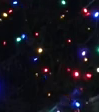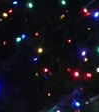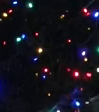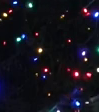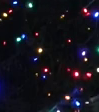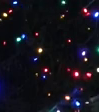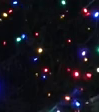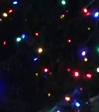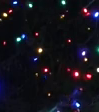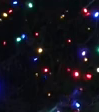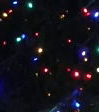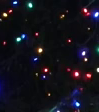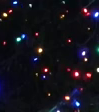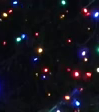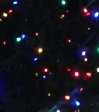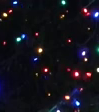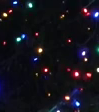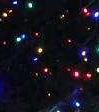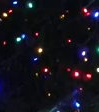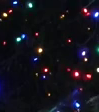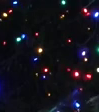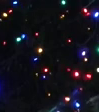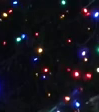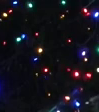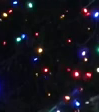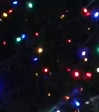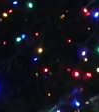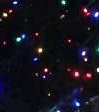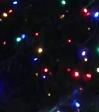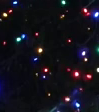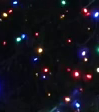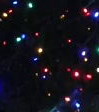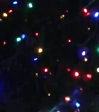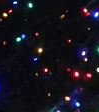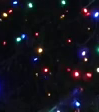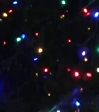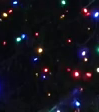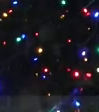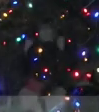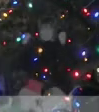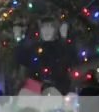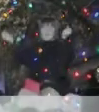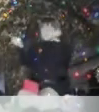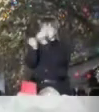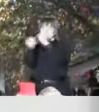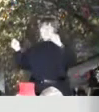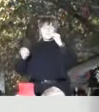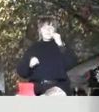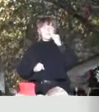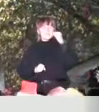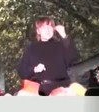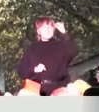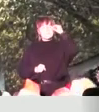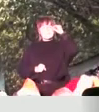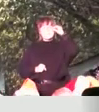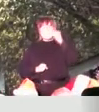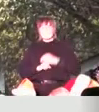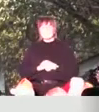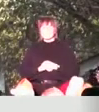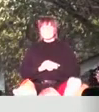EVENING. FEEL FREE TO ENJOY MORE REFRESHMENTS FROM THE DISTRICT. THE NASHVILLE DOWNTOWN